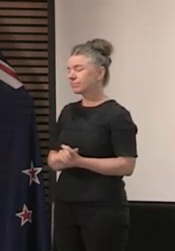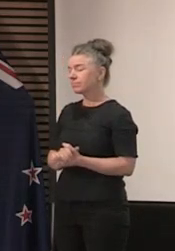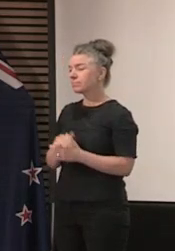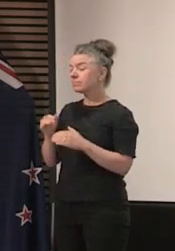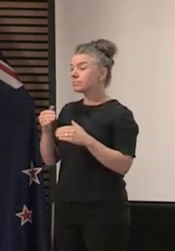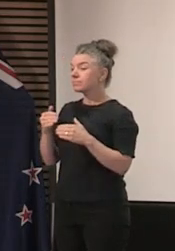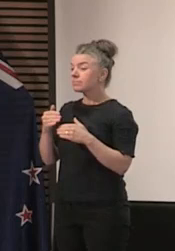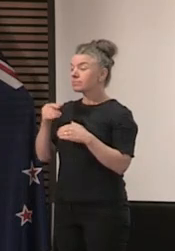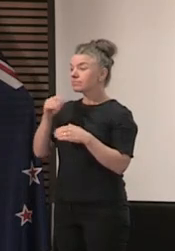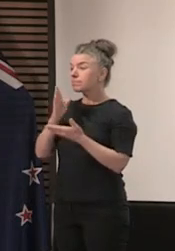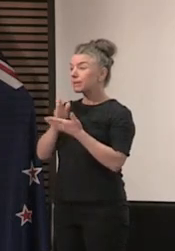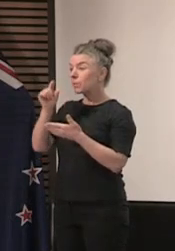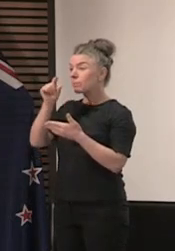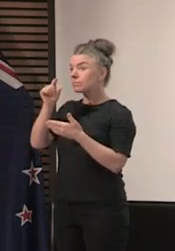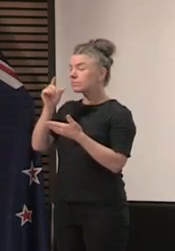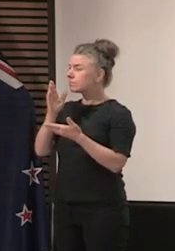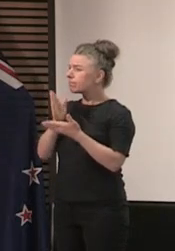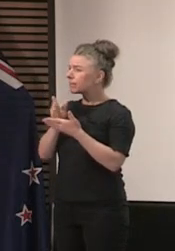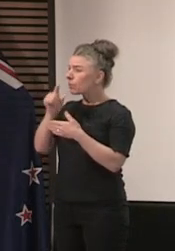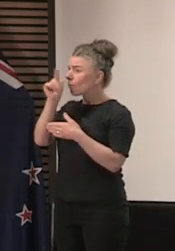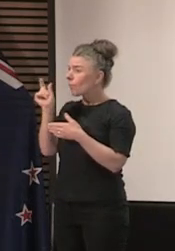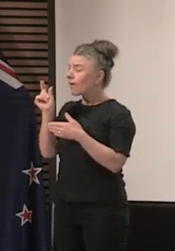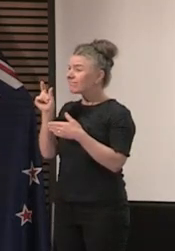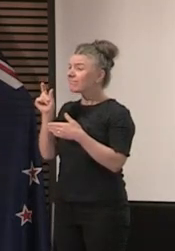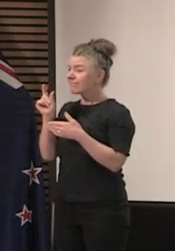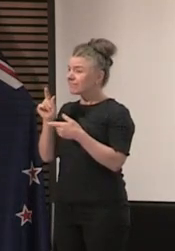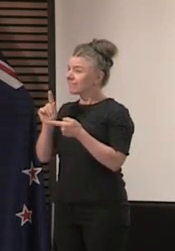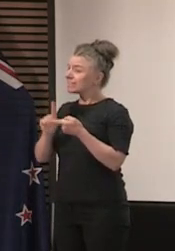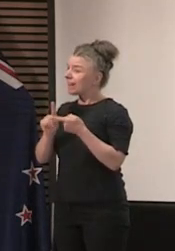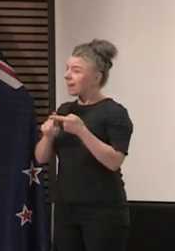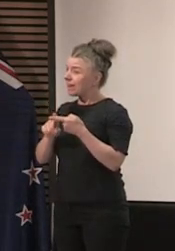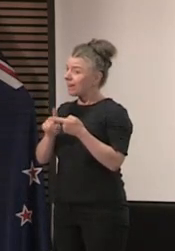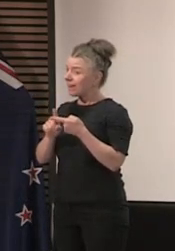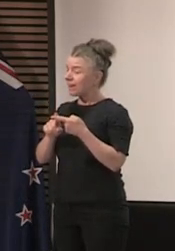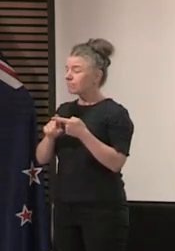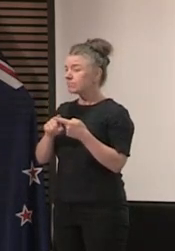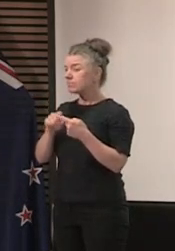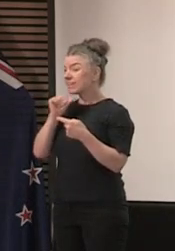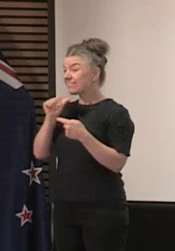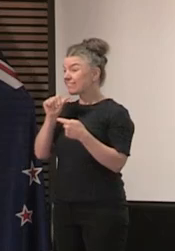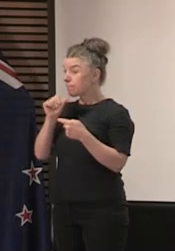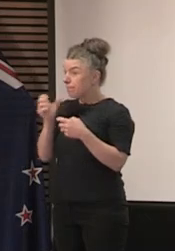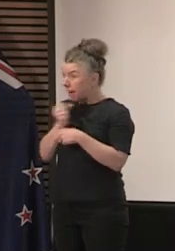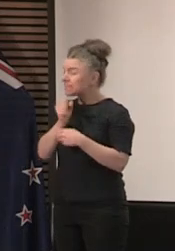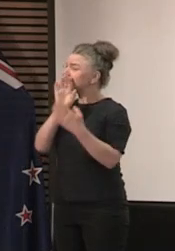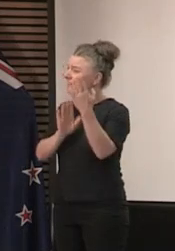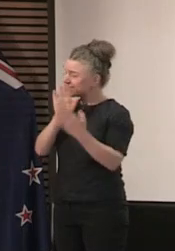routine dental care. Community midwives will continue to do the fantastic work they do with pregnant women out in the